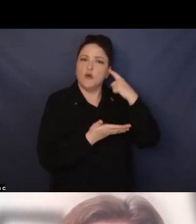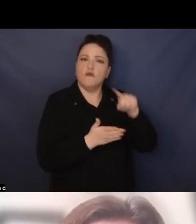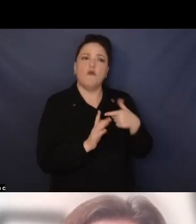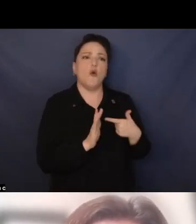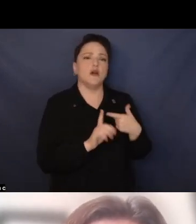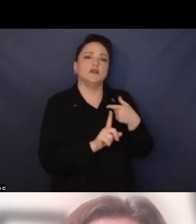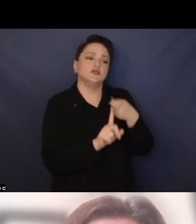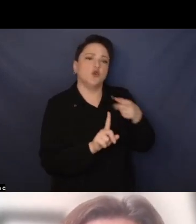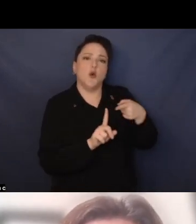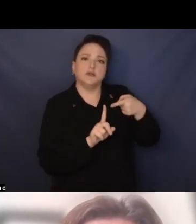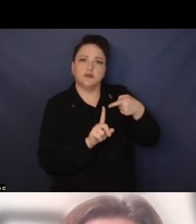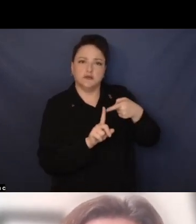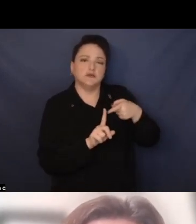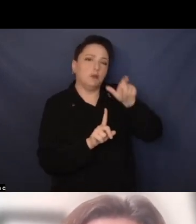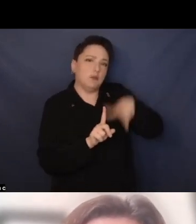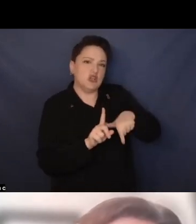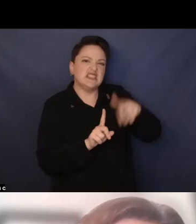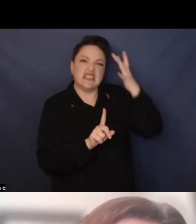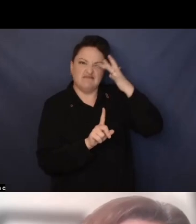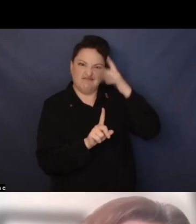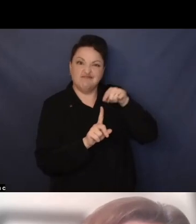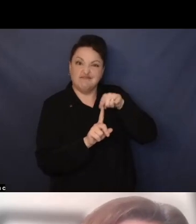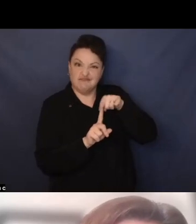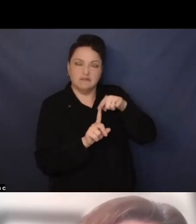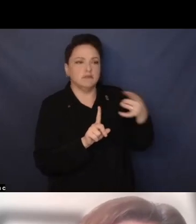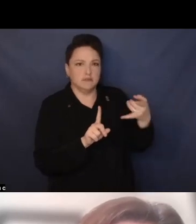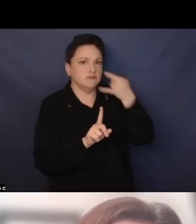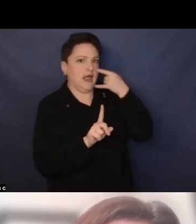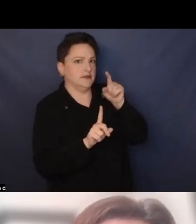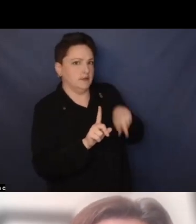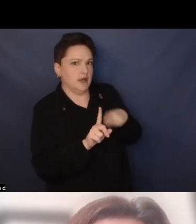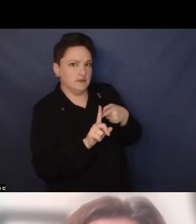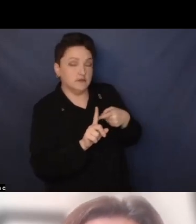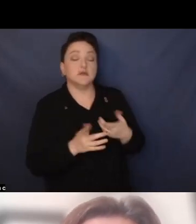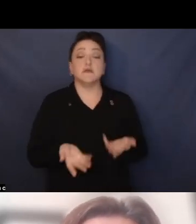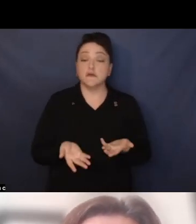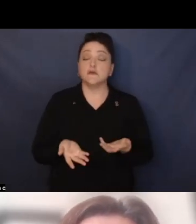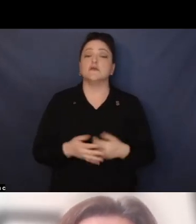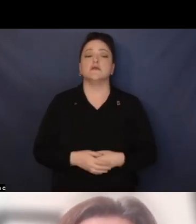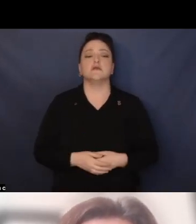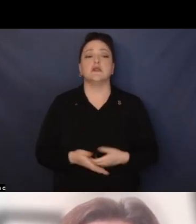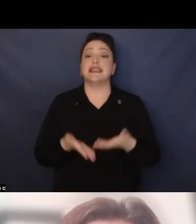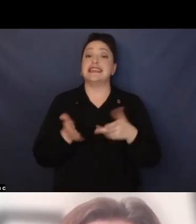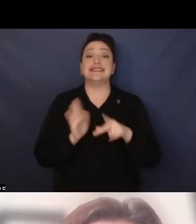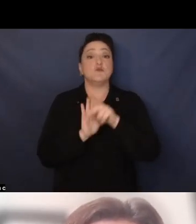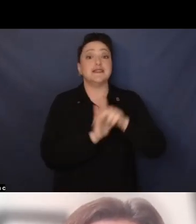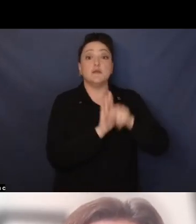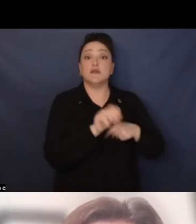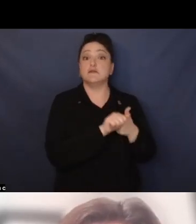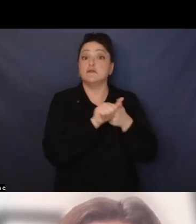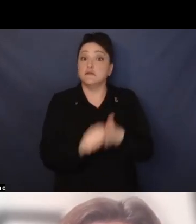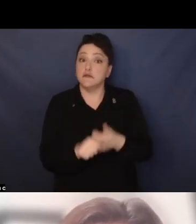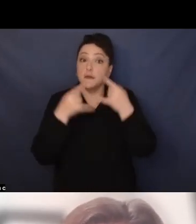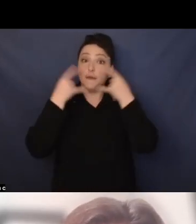And so these principles related to masking really helped to strengthen and underpin